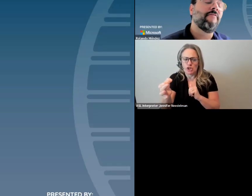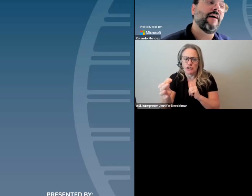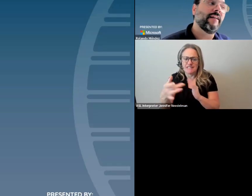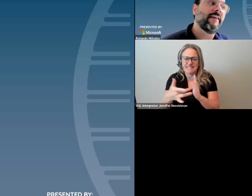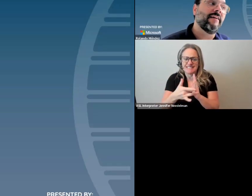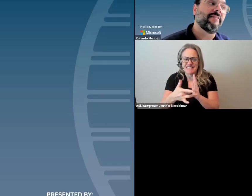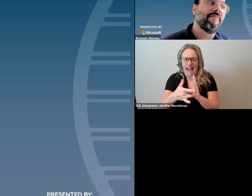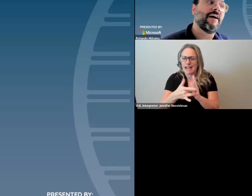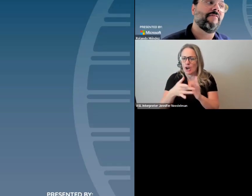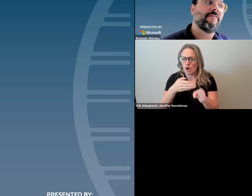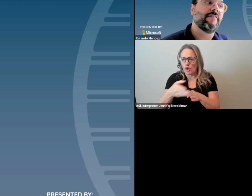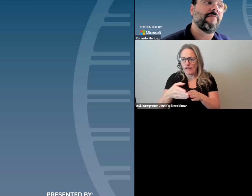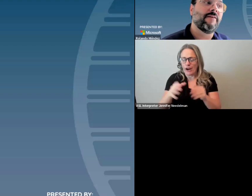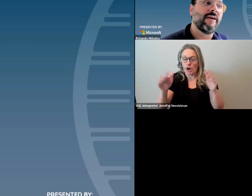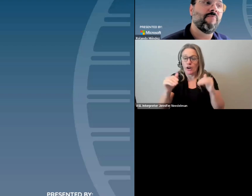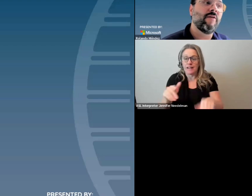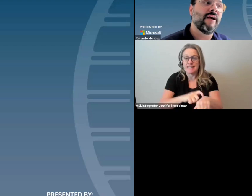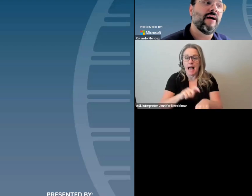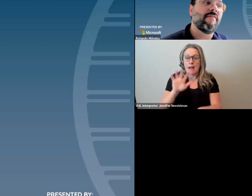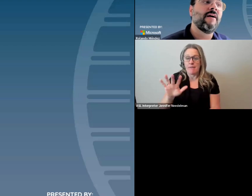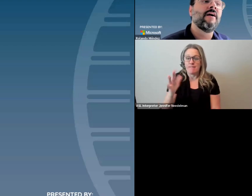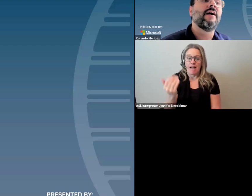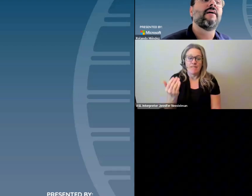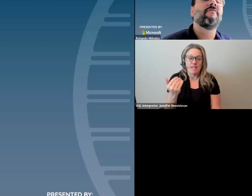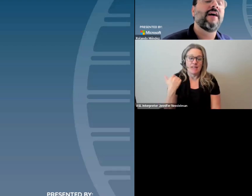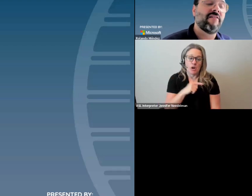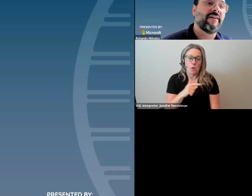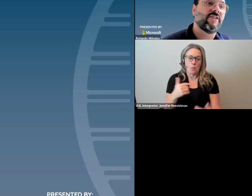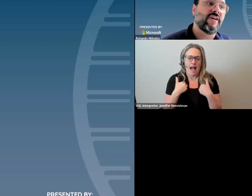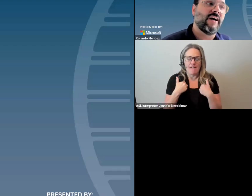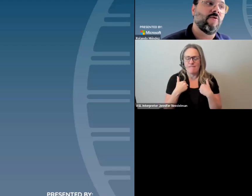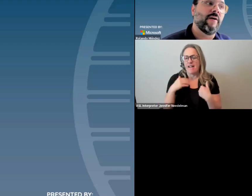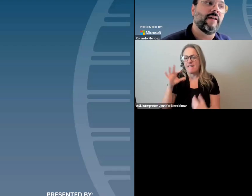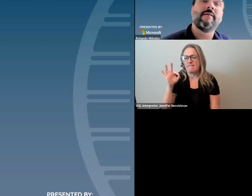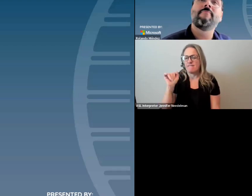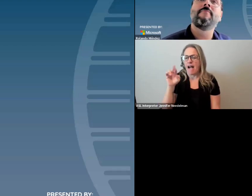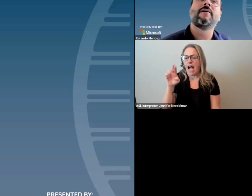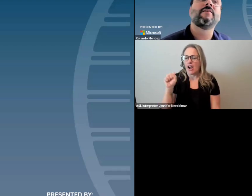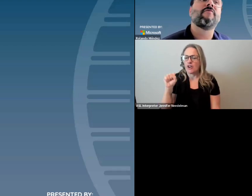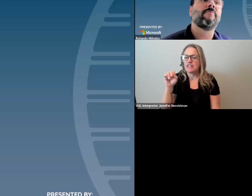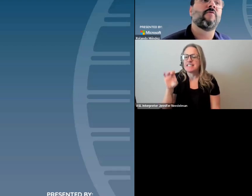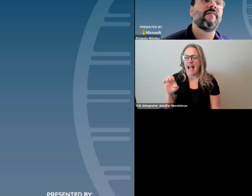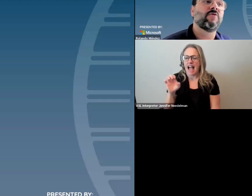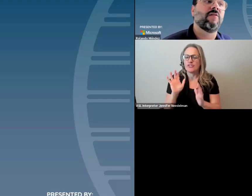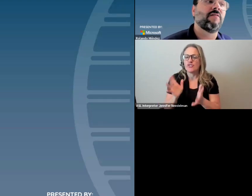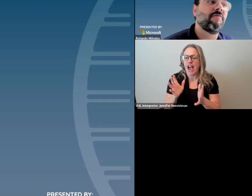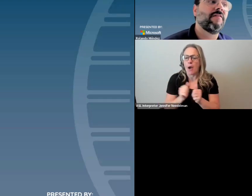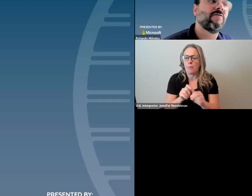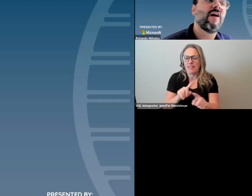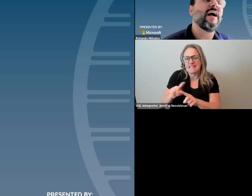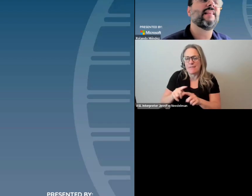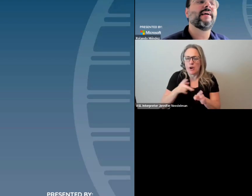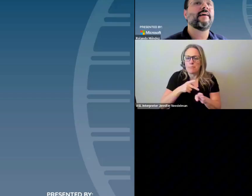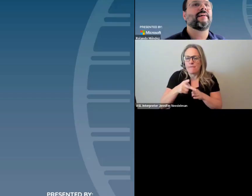And finally, at 5:15 PM we have a fireside chat with different professionals in the field to highlight